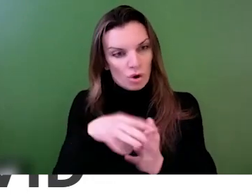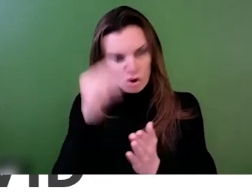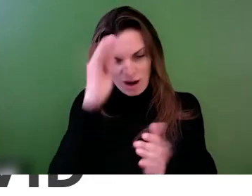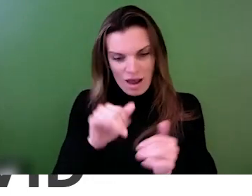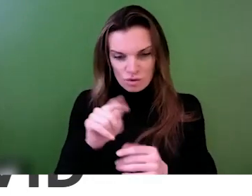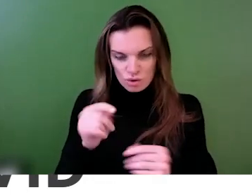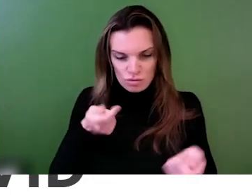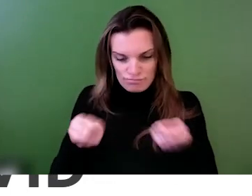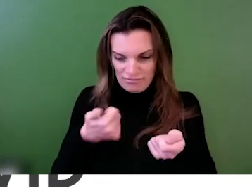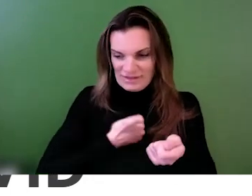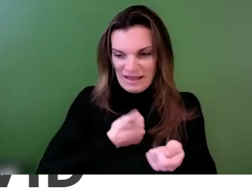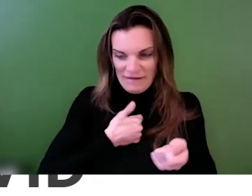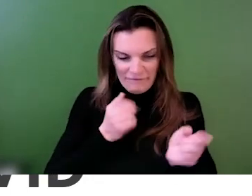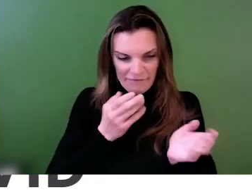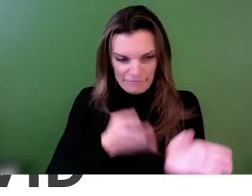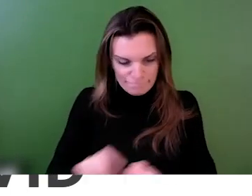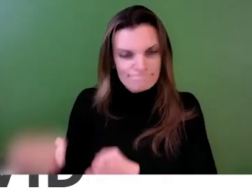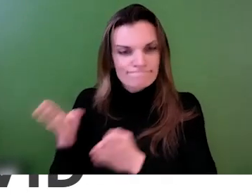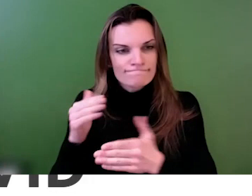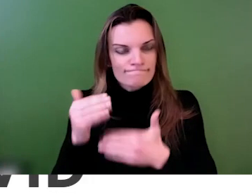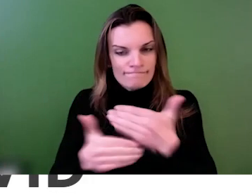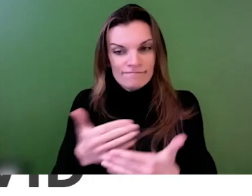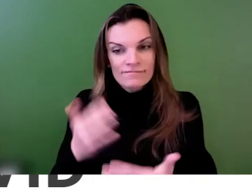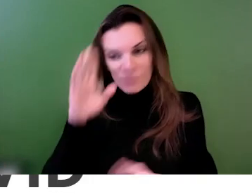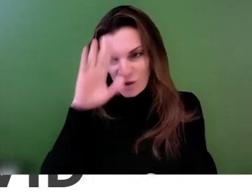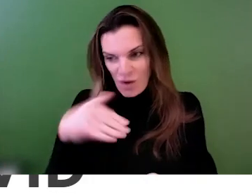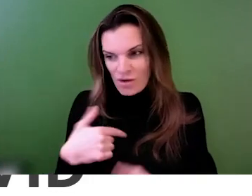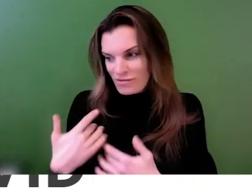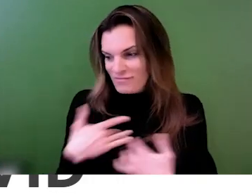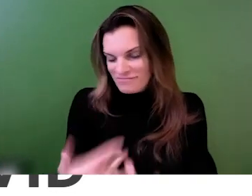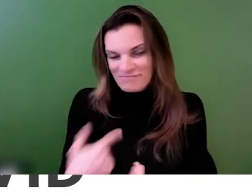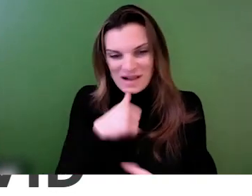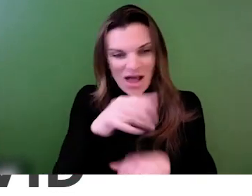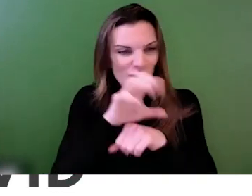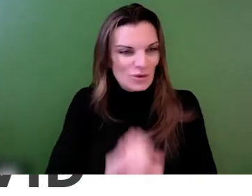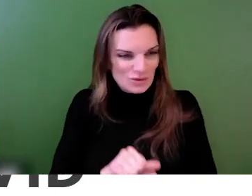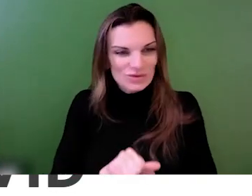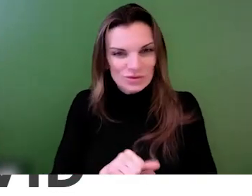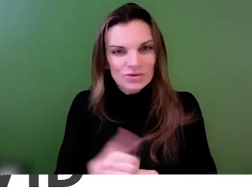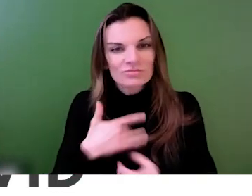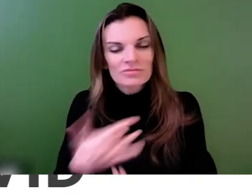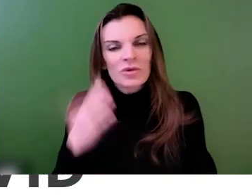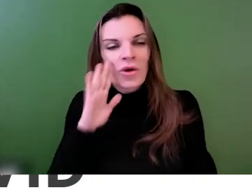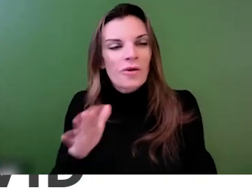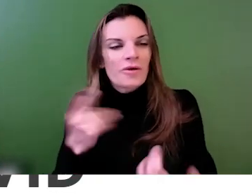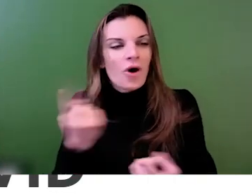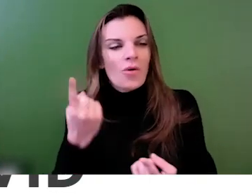than what we often are taught in society to -- how we should run